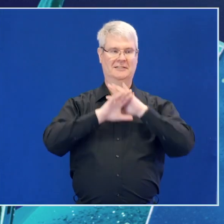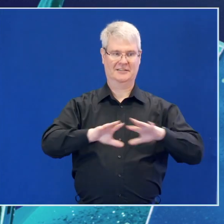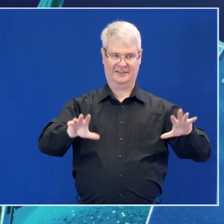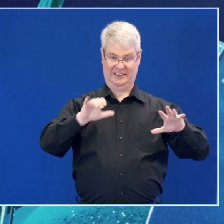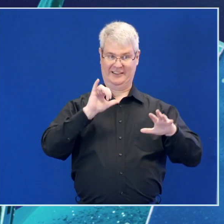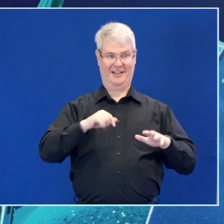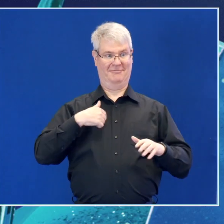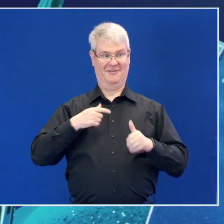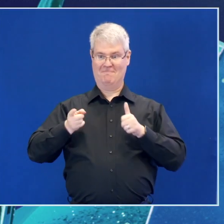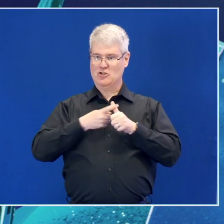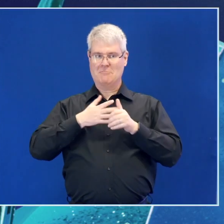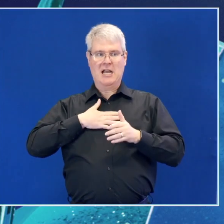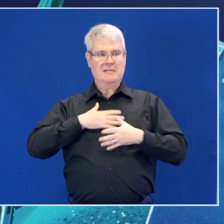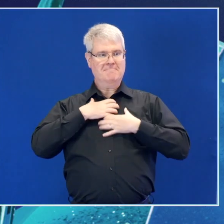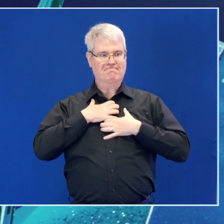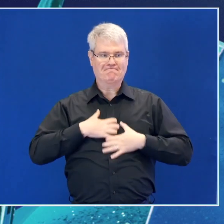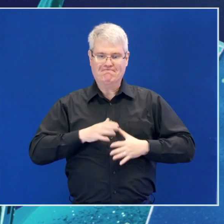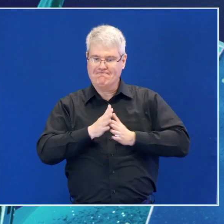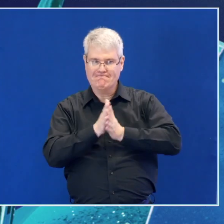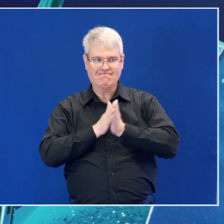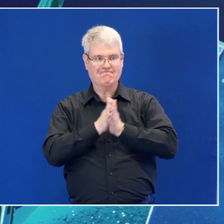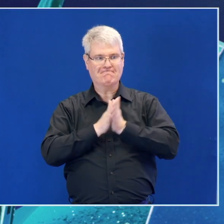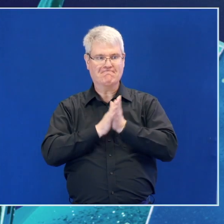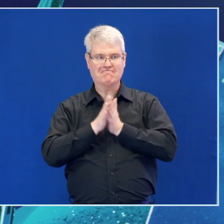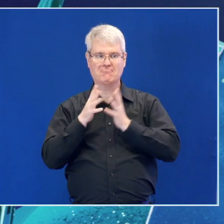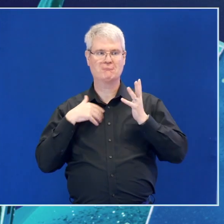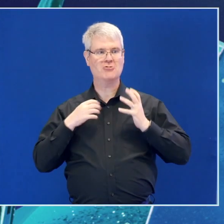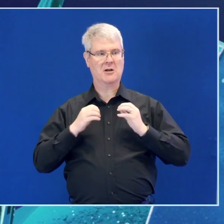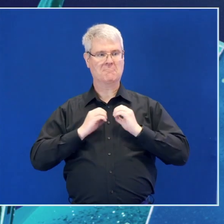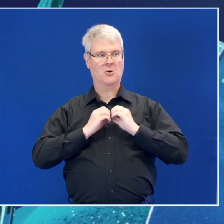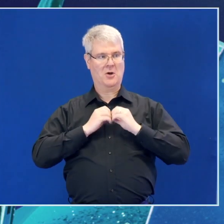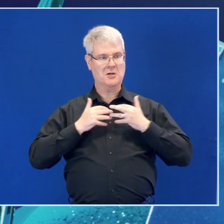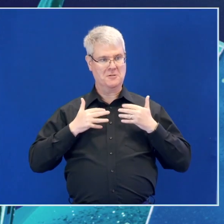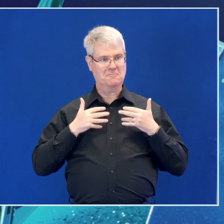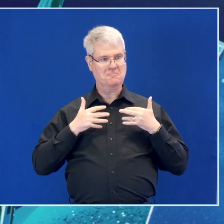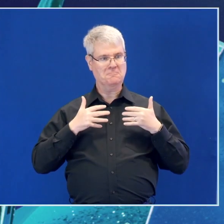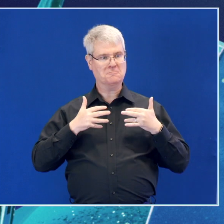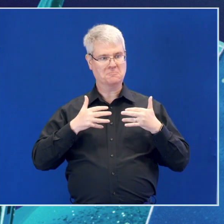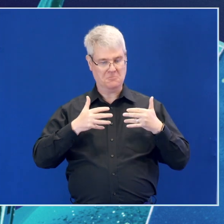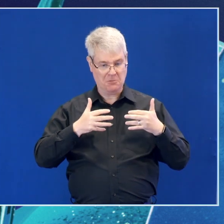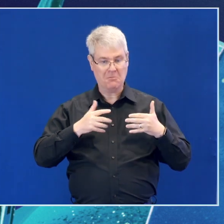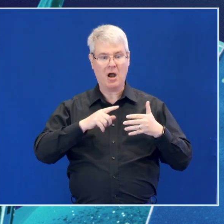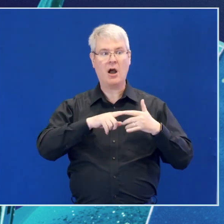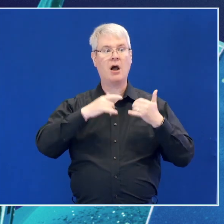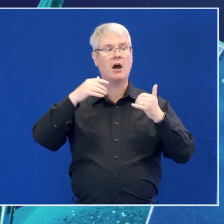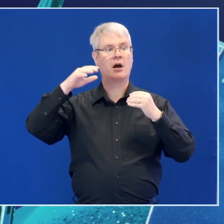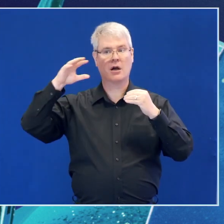And then as we got more into it, there wasn't enough resources for designers about how do you actually design